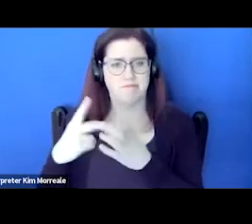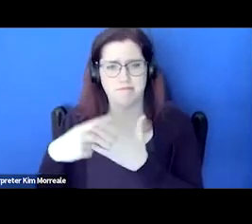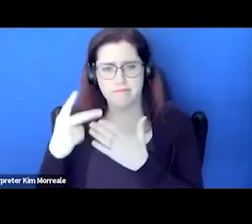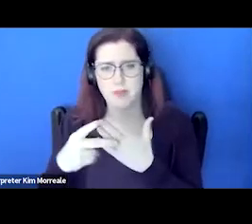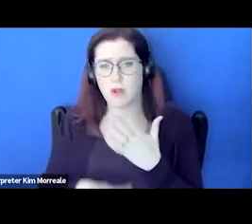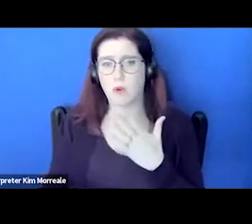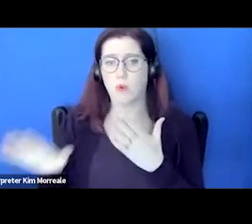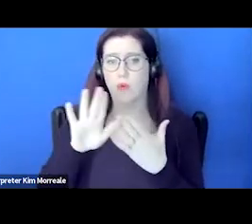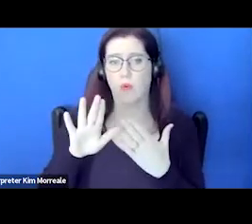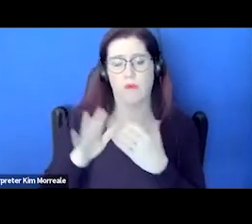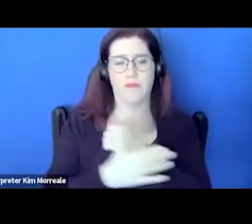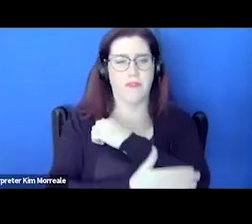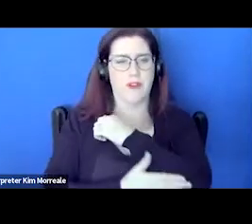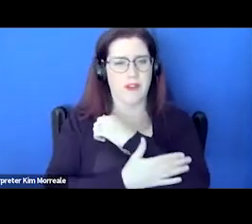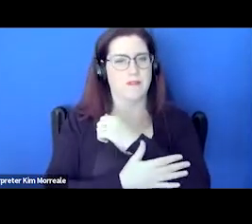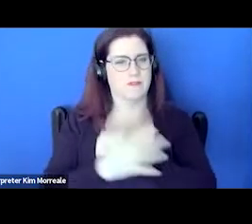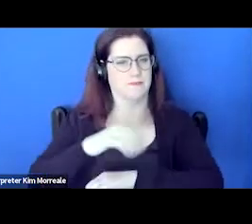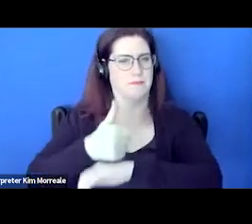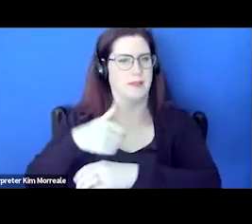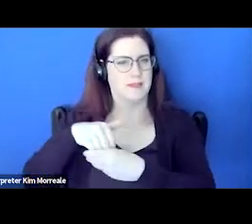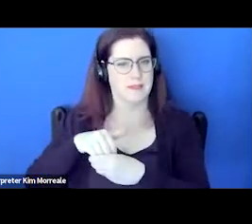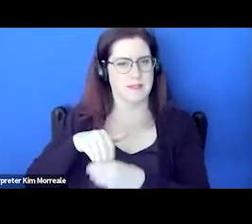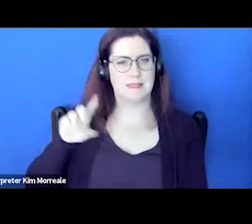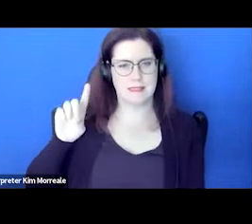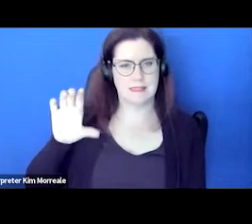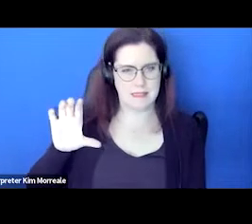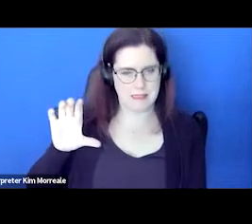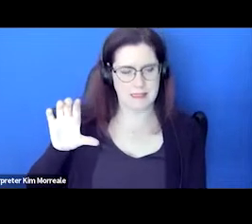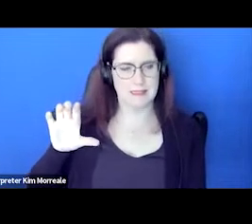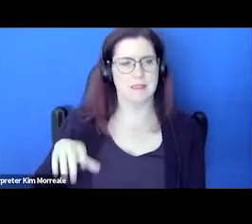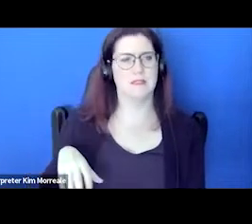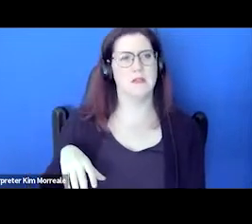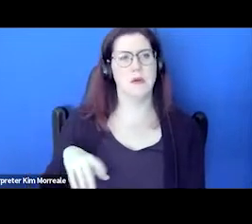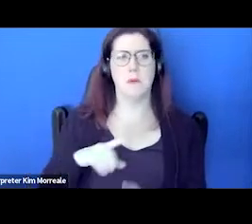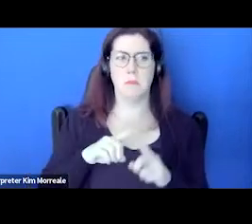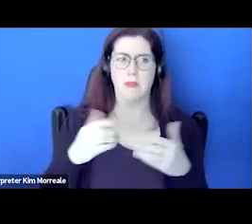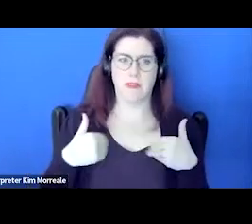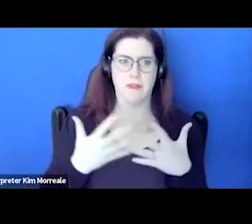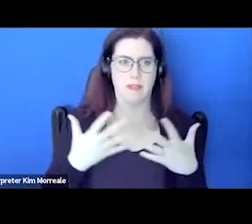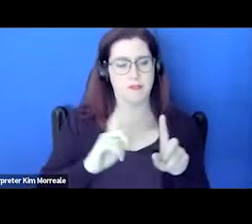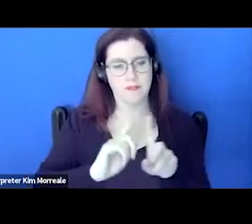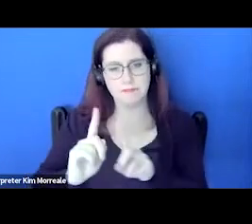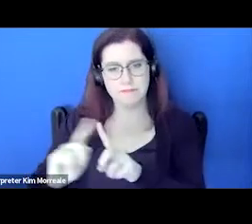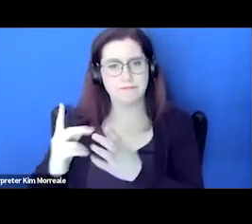they're based in Washington DC, but they have a lot of programming nationwide,